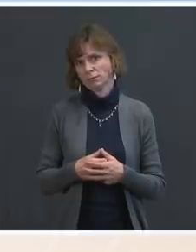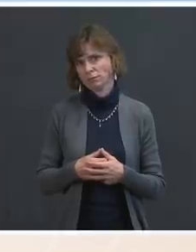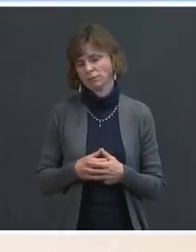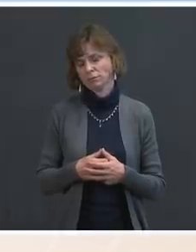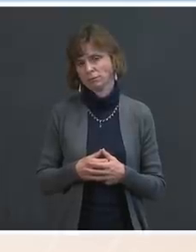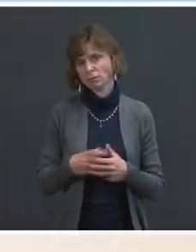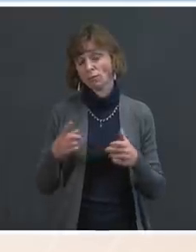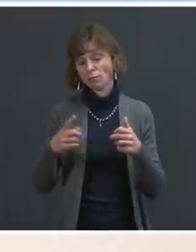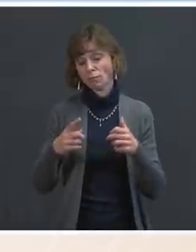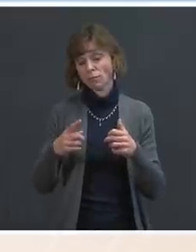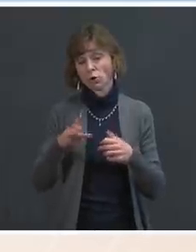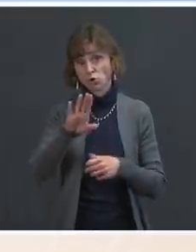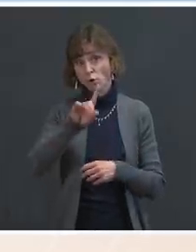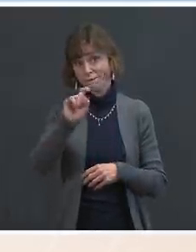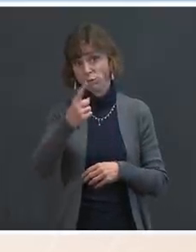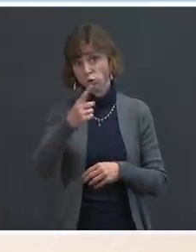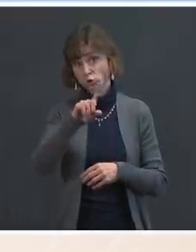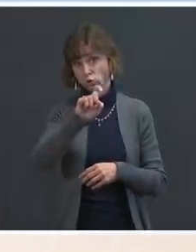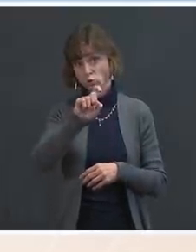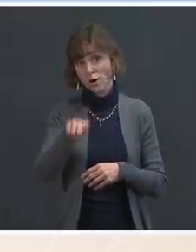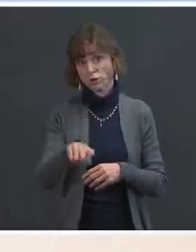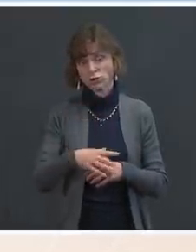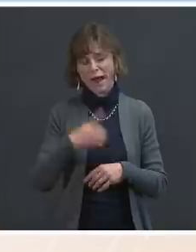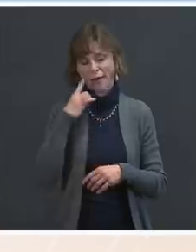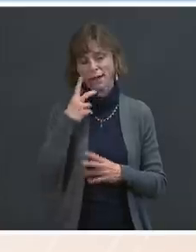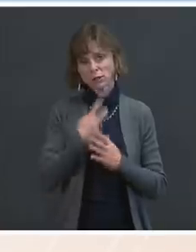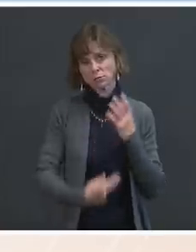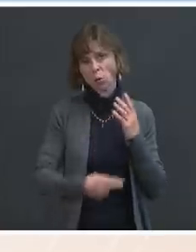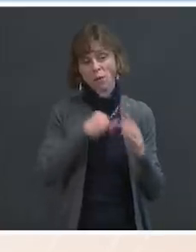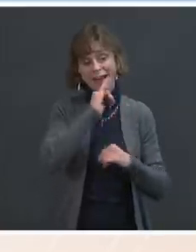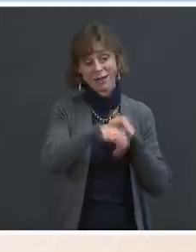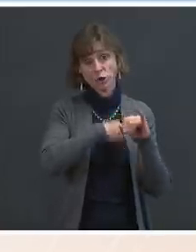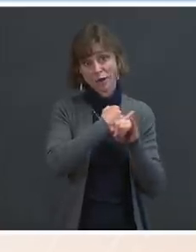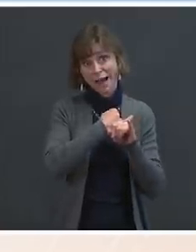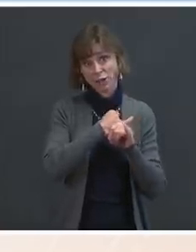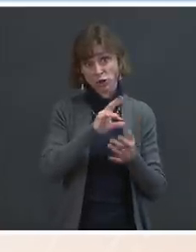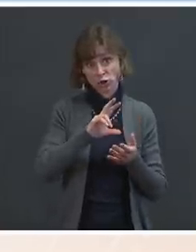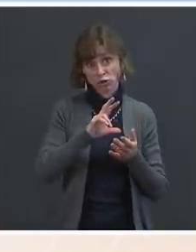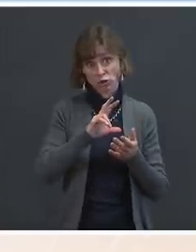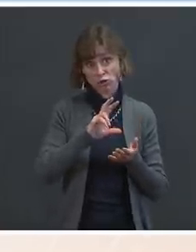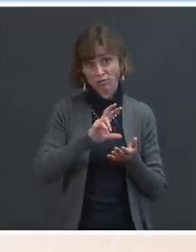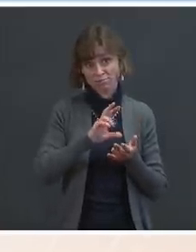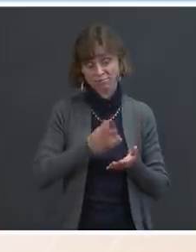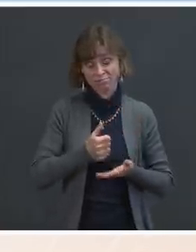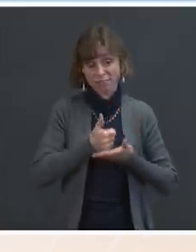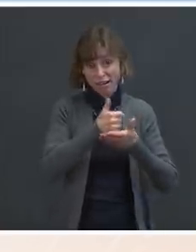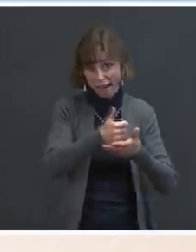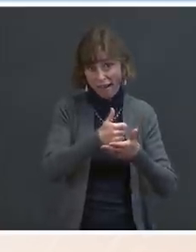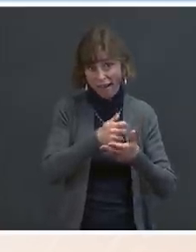as well as a policy issue -- both for, you know, for us and the countries that we're working with.